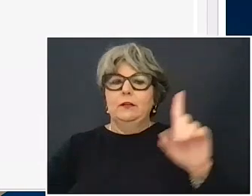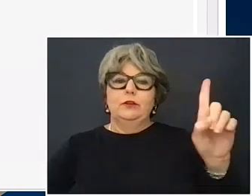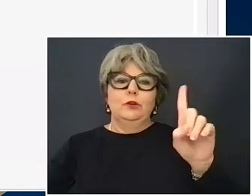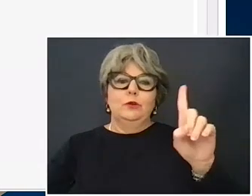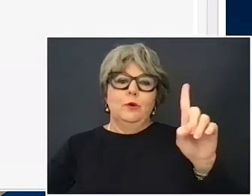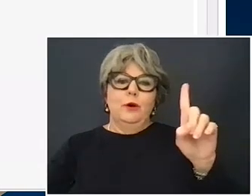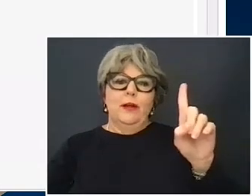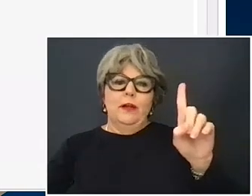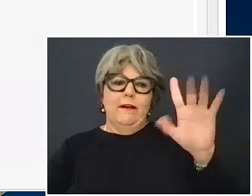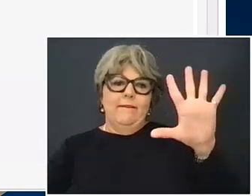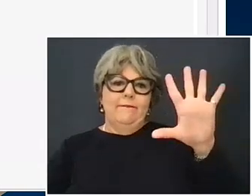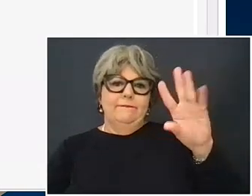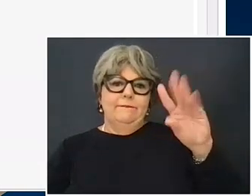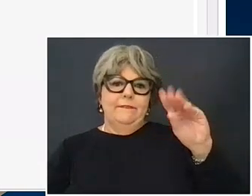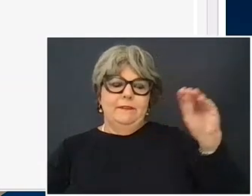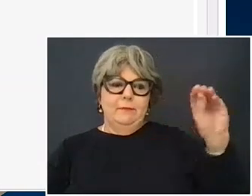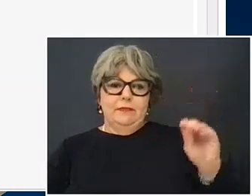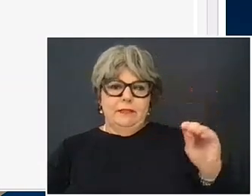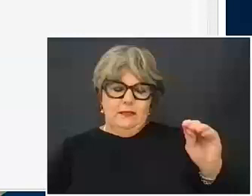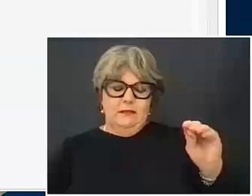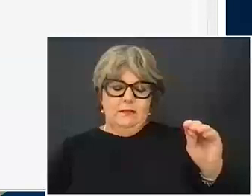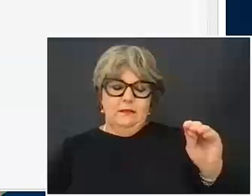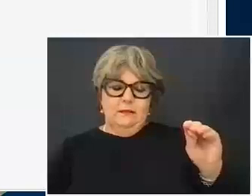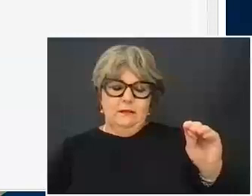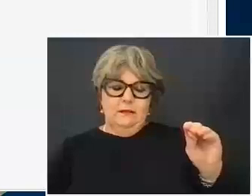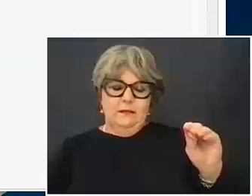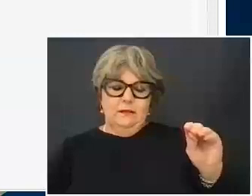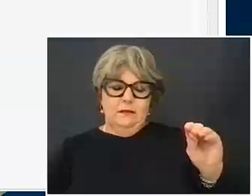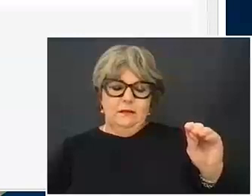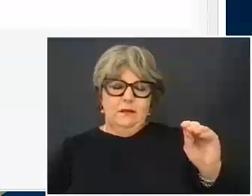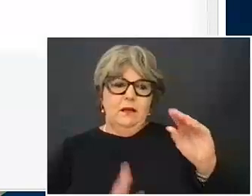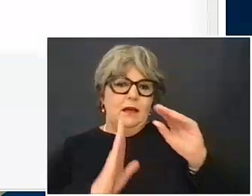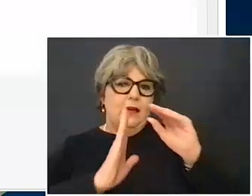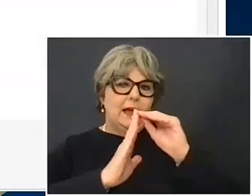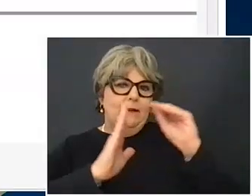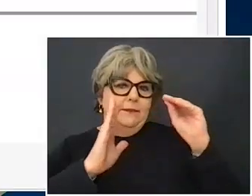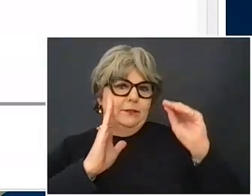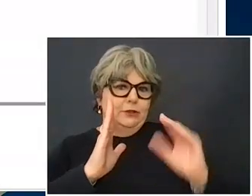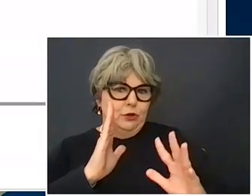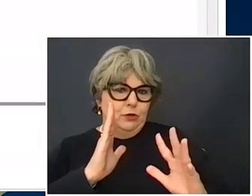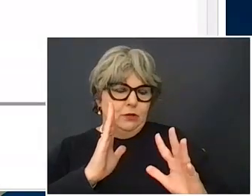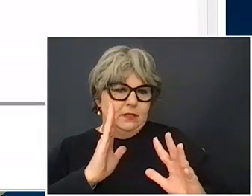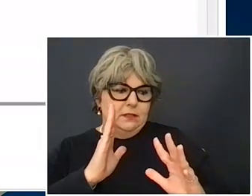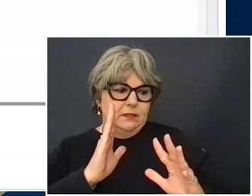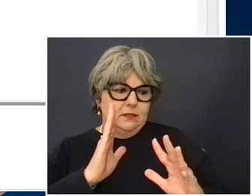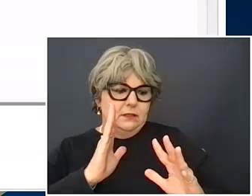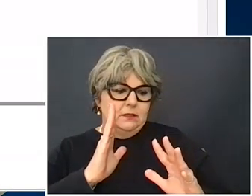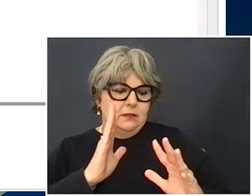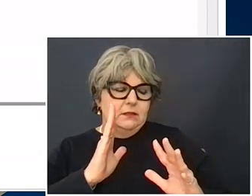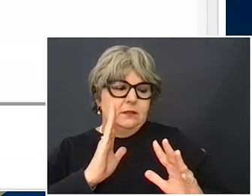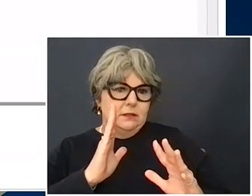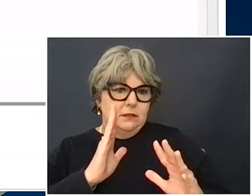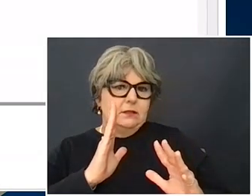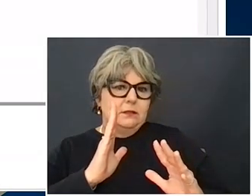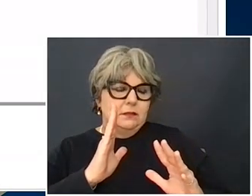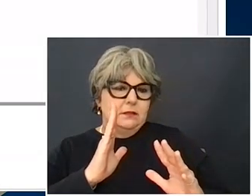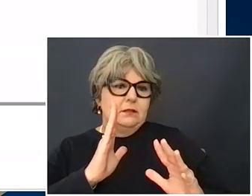Right. The 50% of the students and yeah. So that part. The 50% threshold for